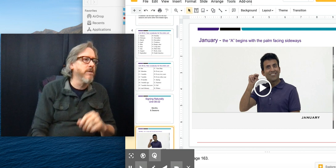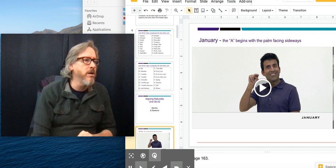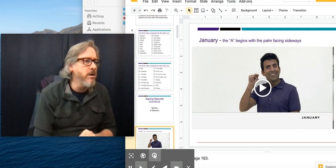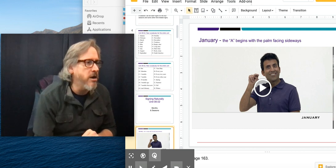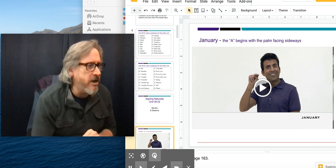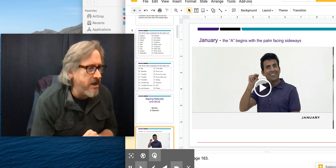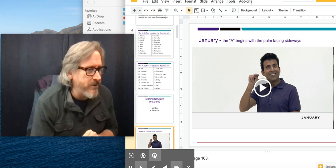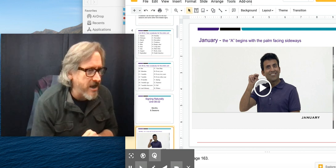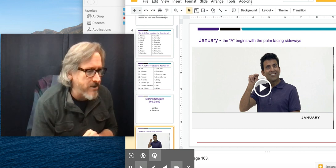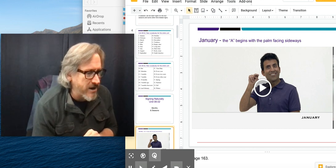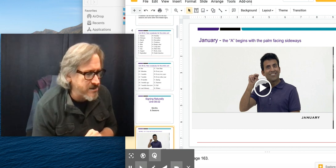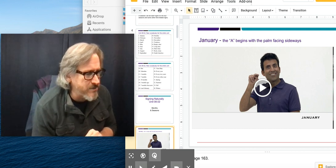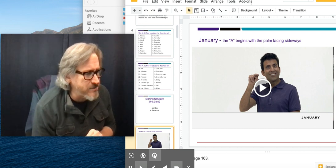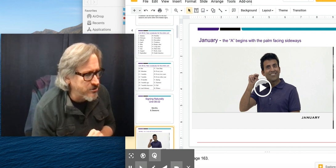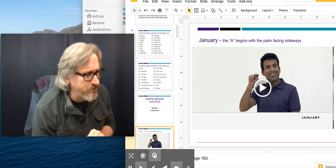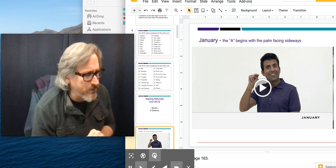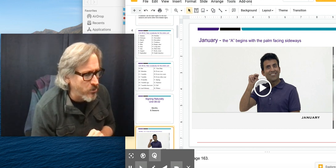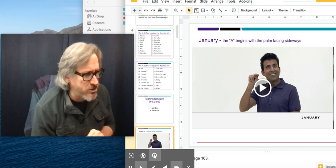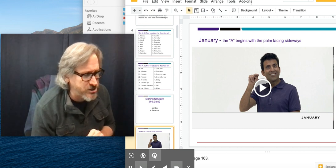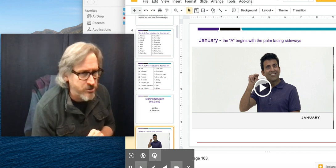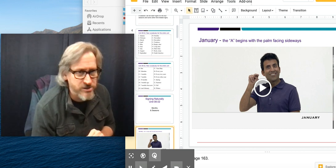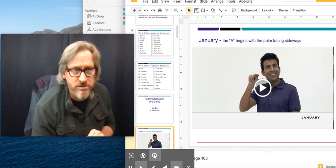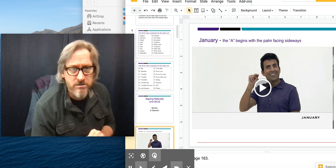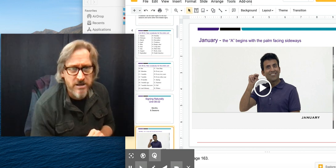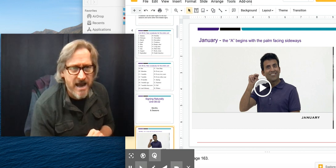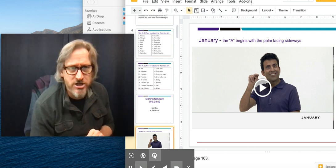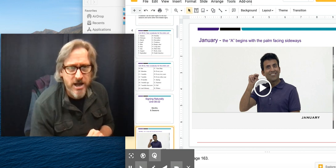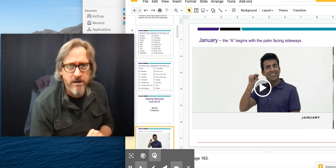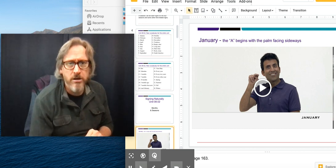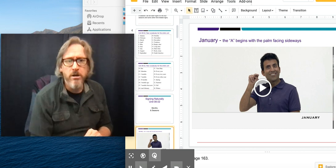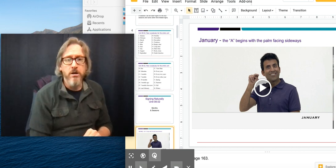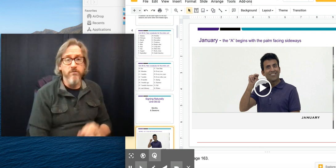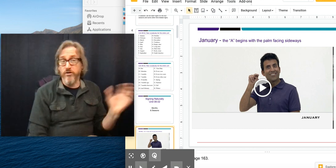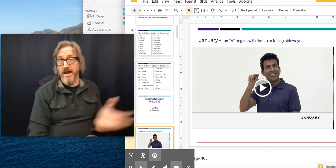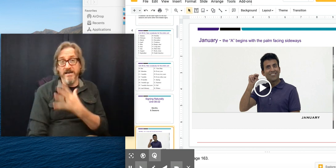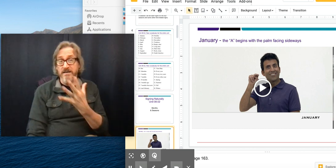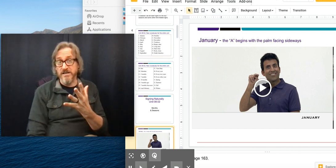um uh keeping that in mind sometimes you people will just use the hashtag for anything that's